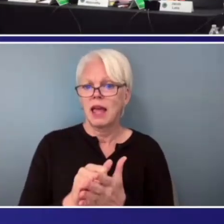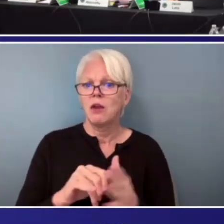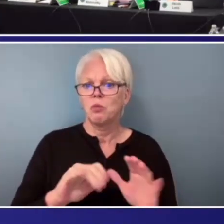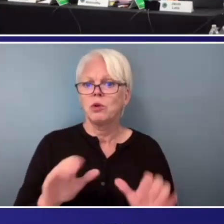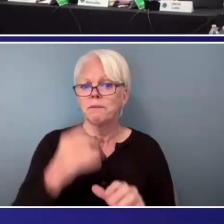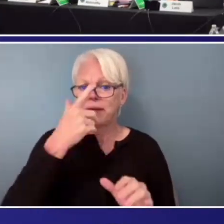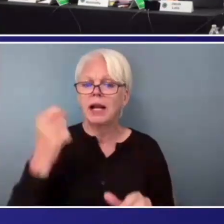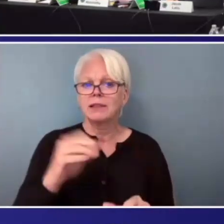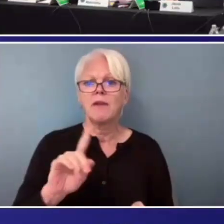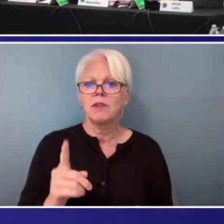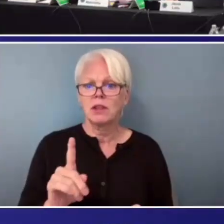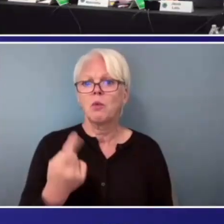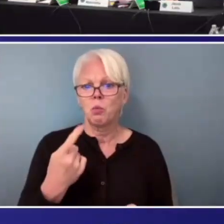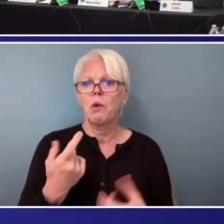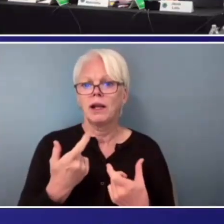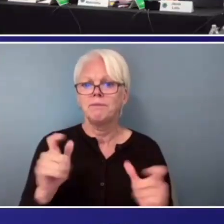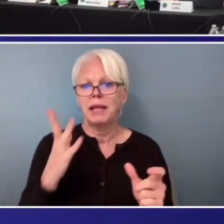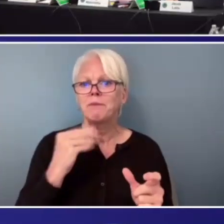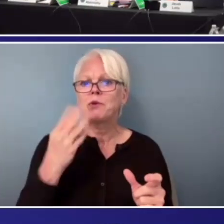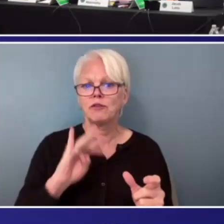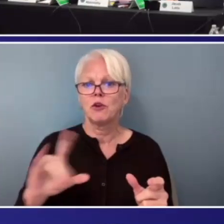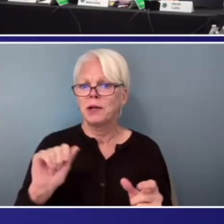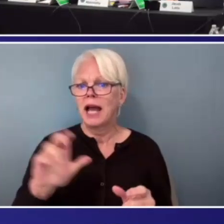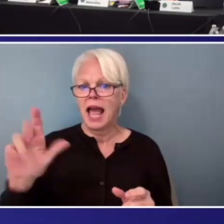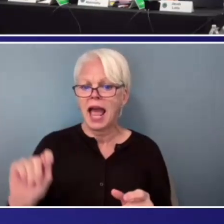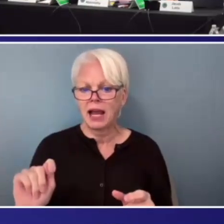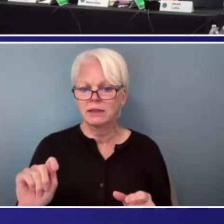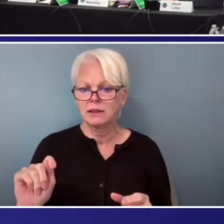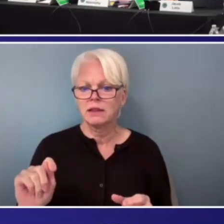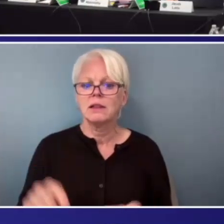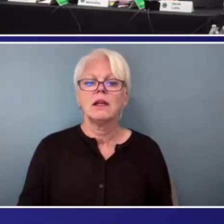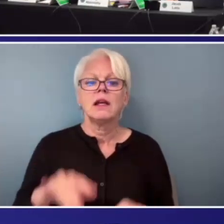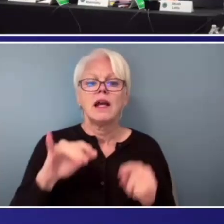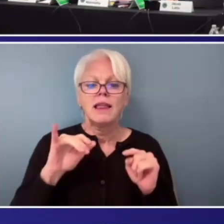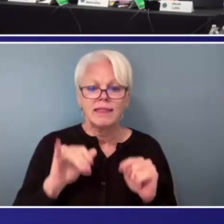These negotiations are about the regulatory text changes related to that,